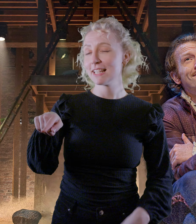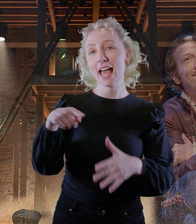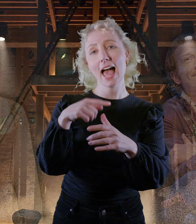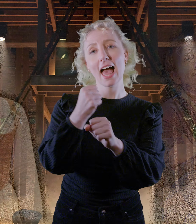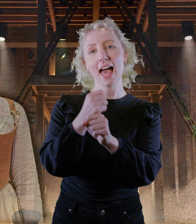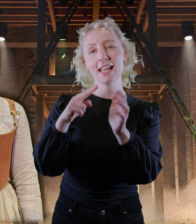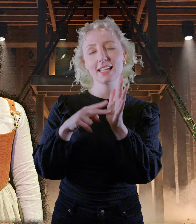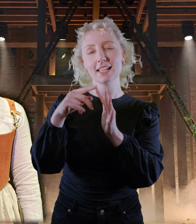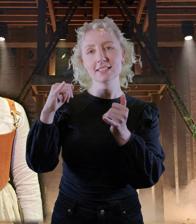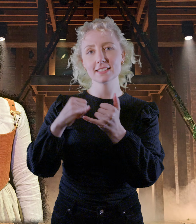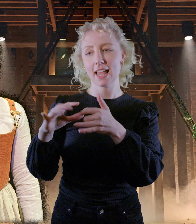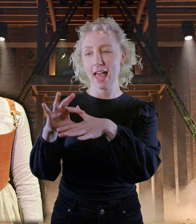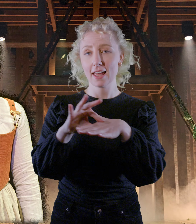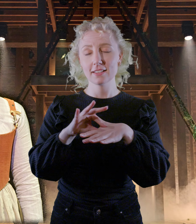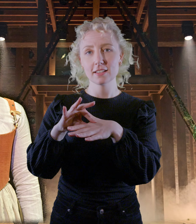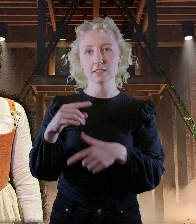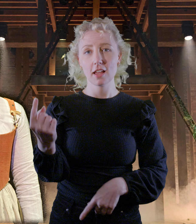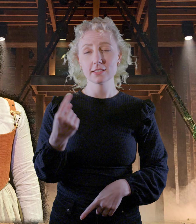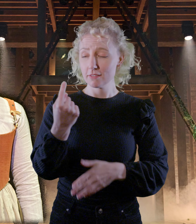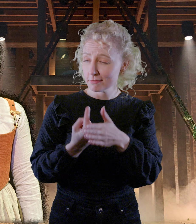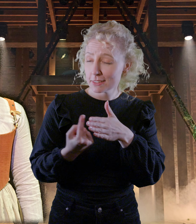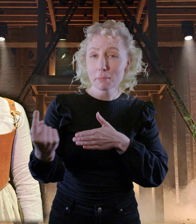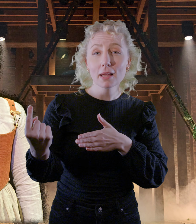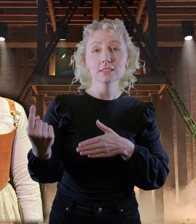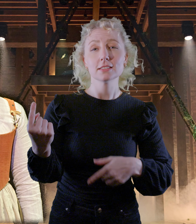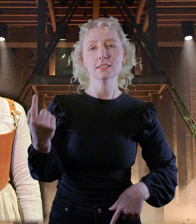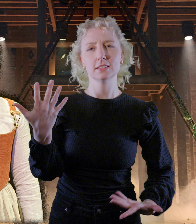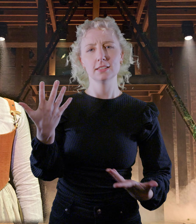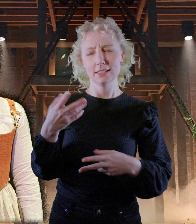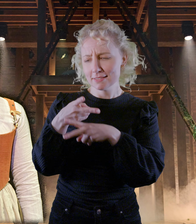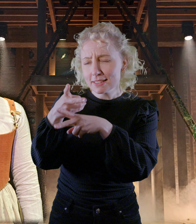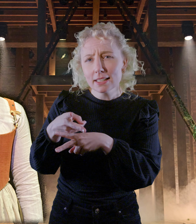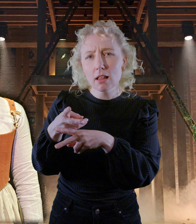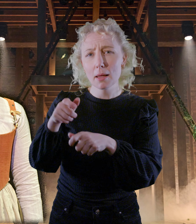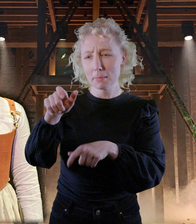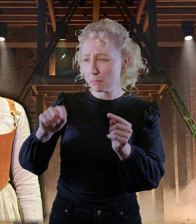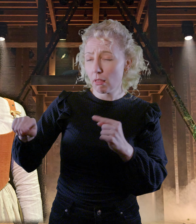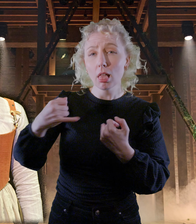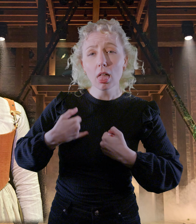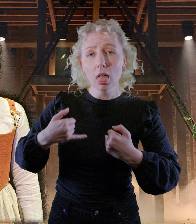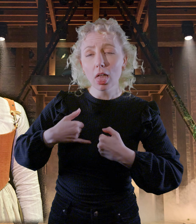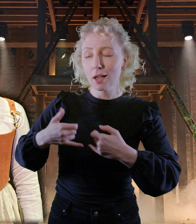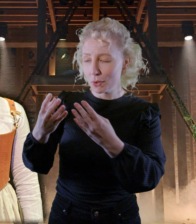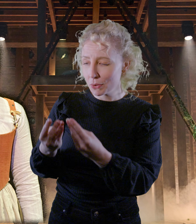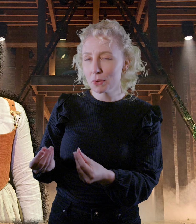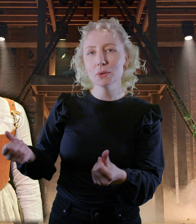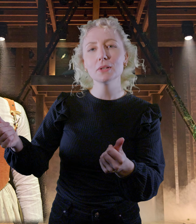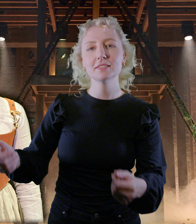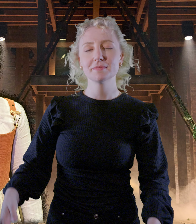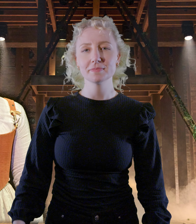and his wife, the free-spirited healer, Agnes.